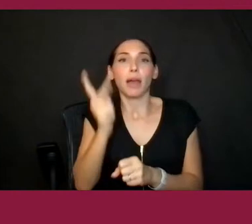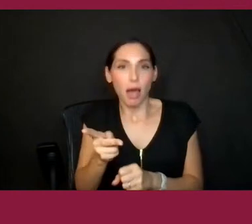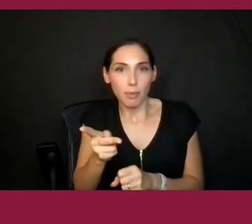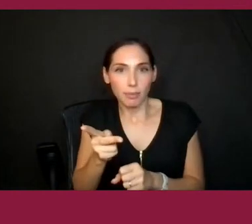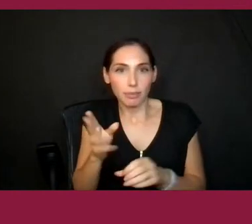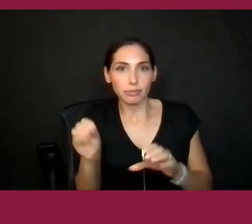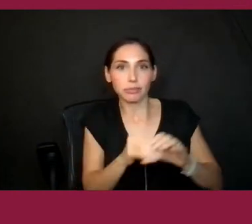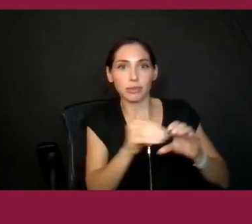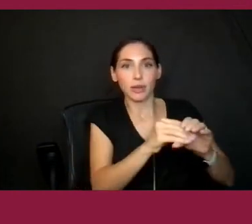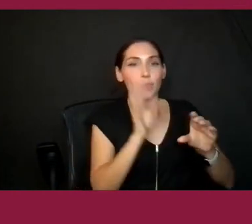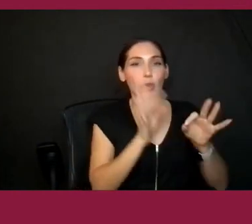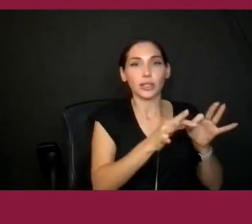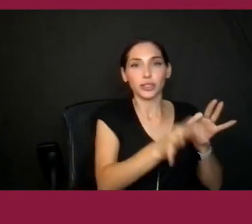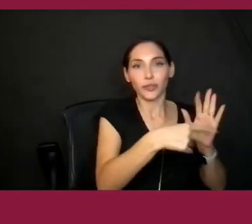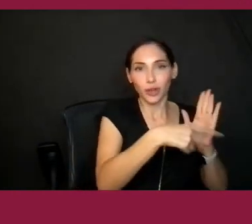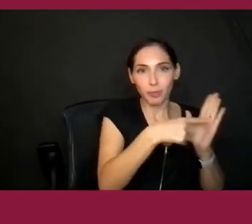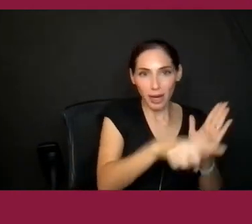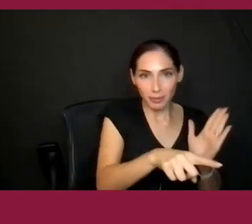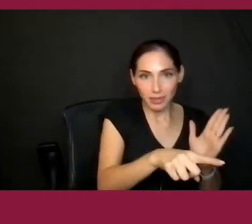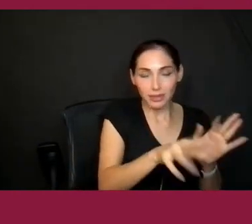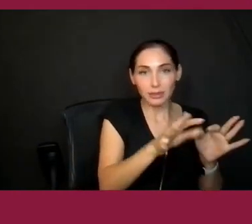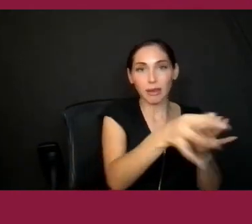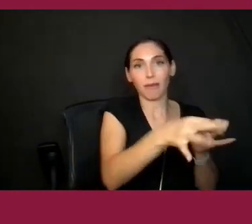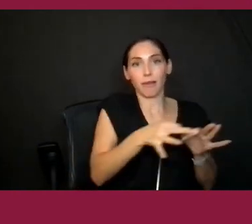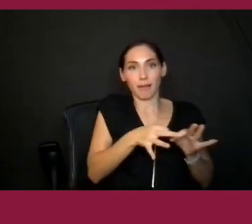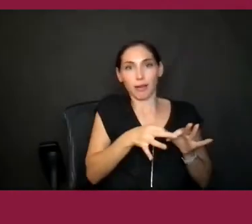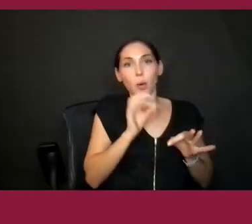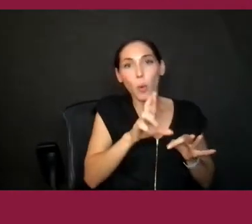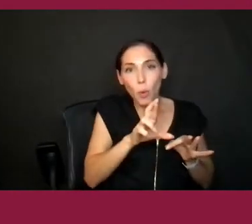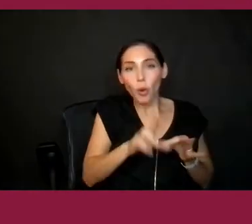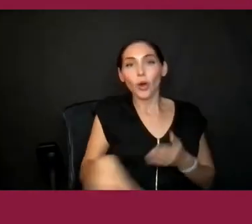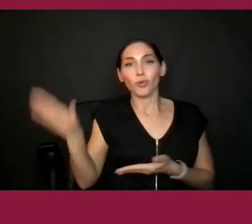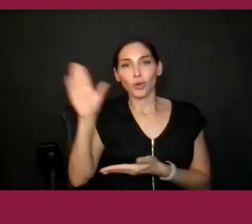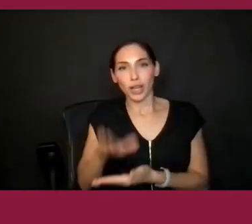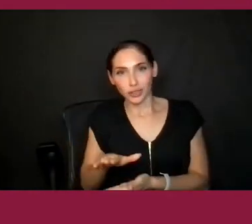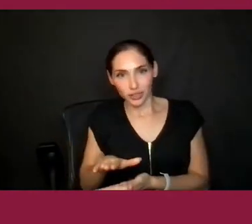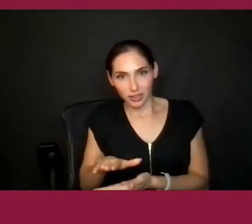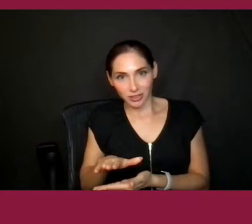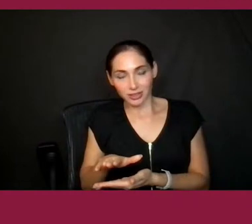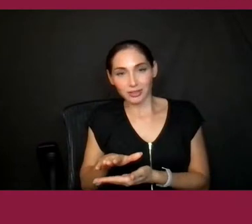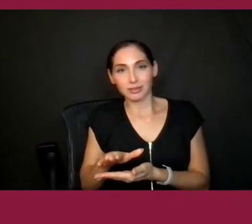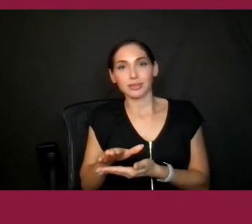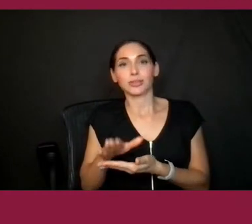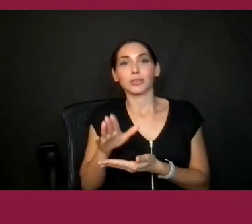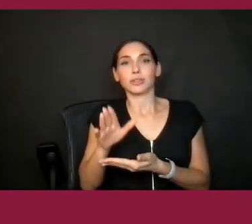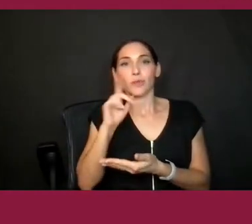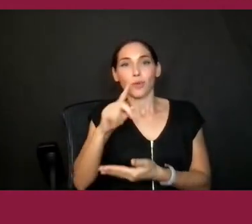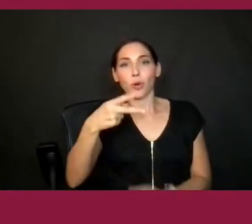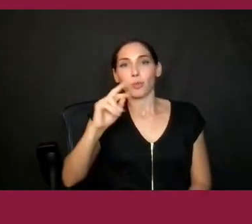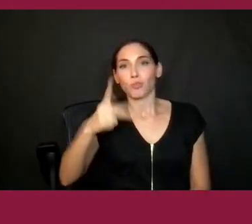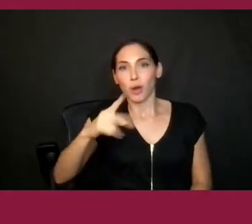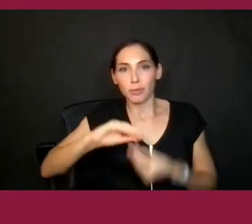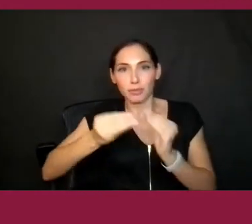payments or, um, reductions to Proposition 98. And in